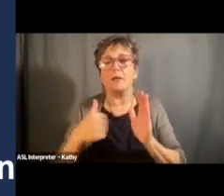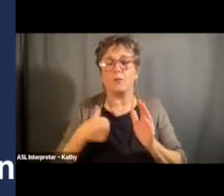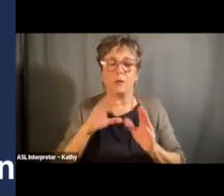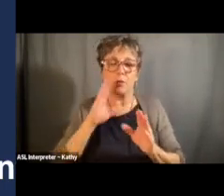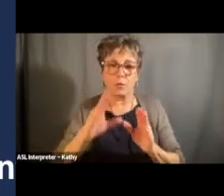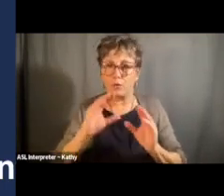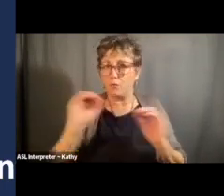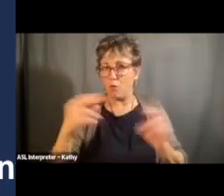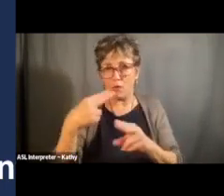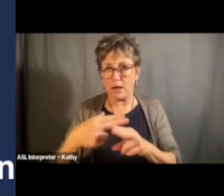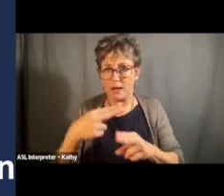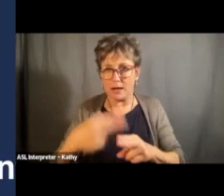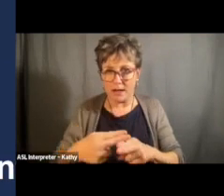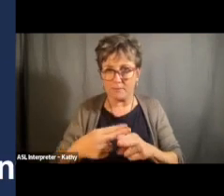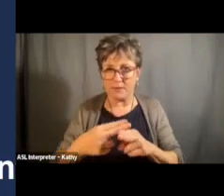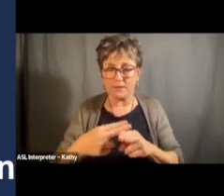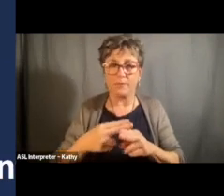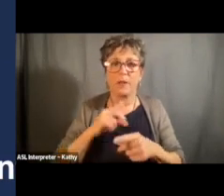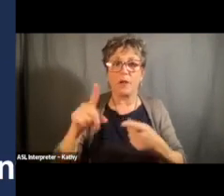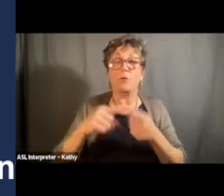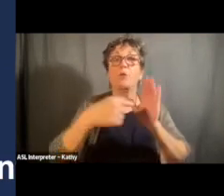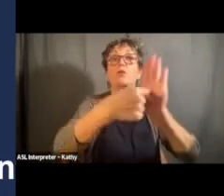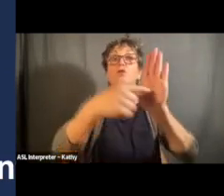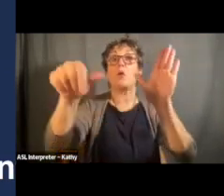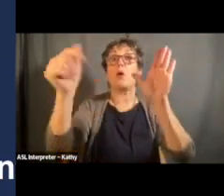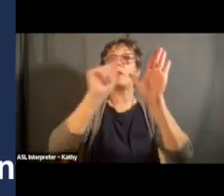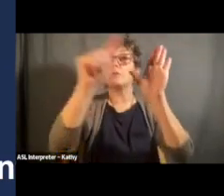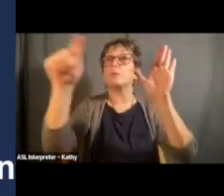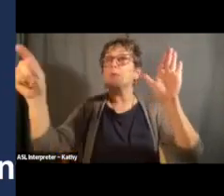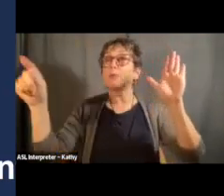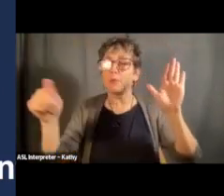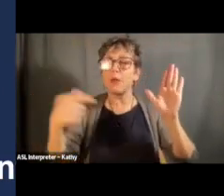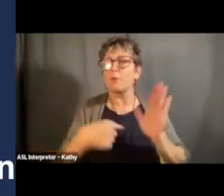so nobody will know that it is your data but you will, there will be percentages - how many people